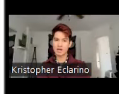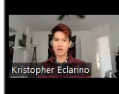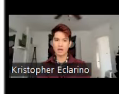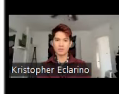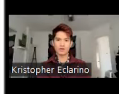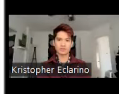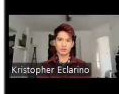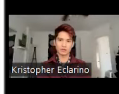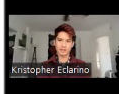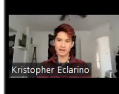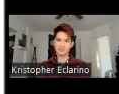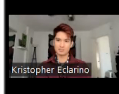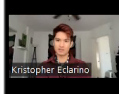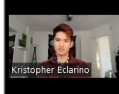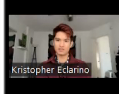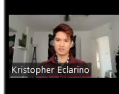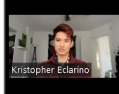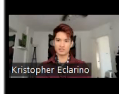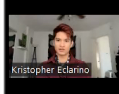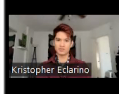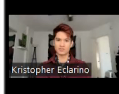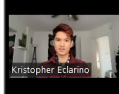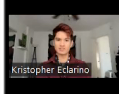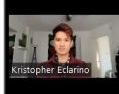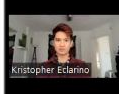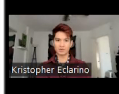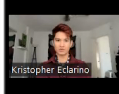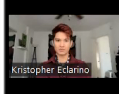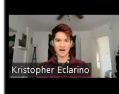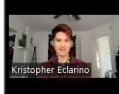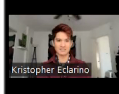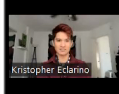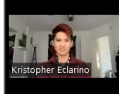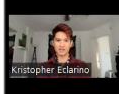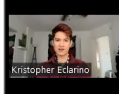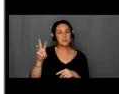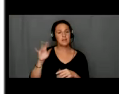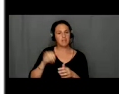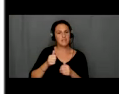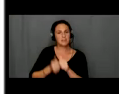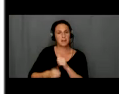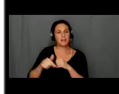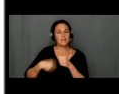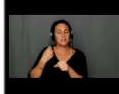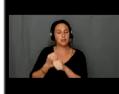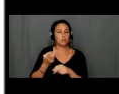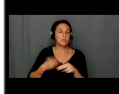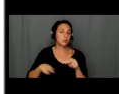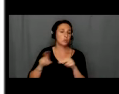And we also looked at Sb. 6 O. 6, which was passed this year, increasing the amount of penalties for